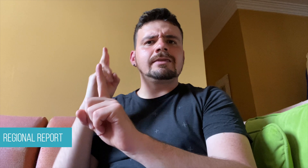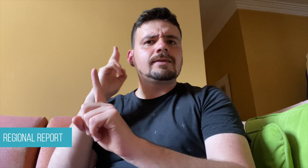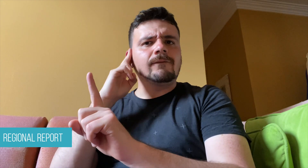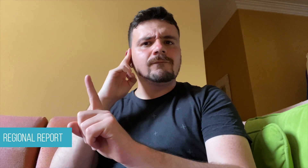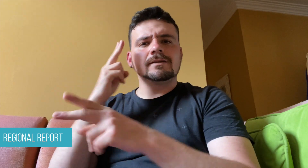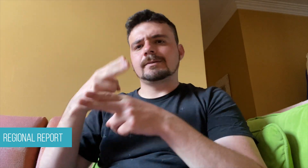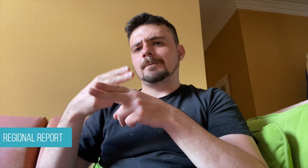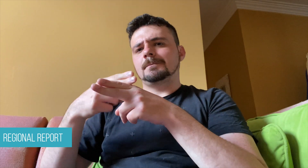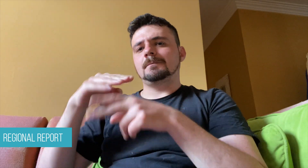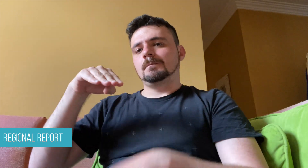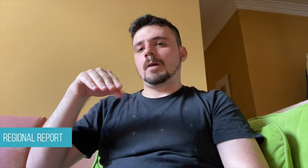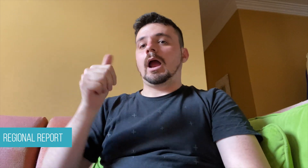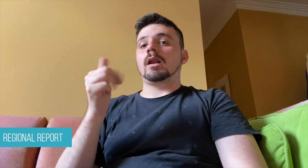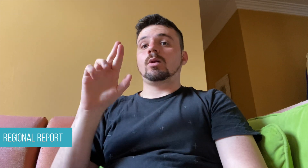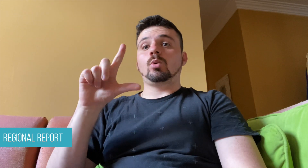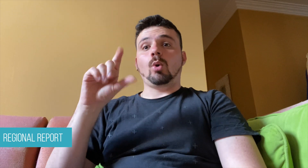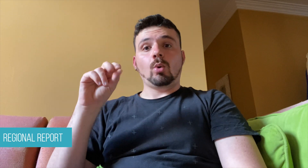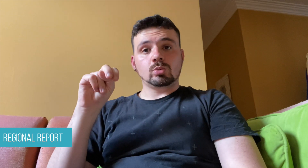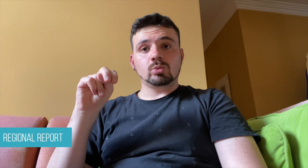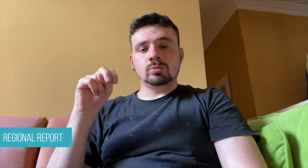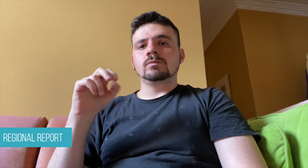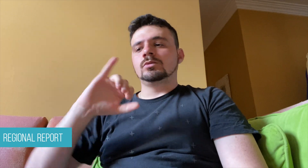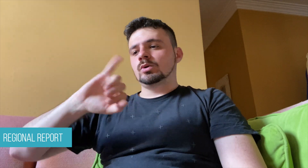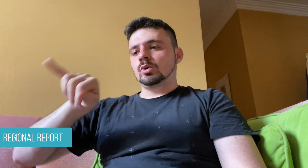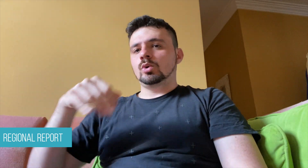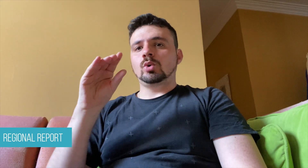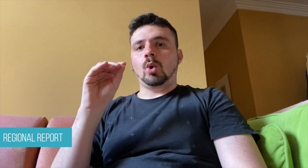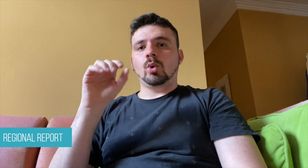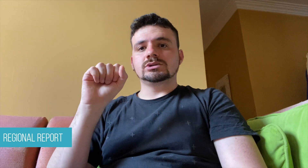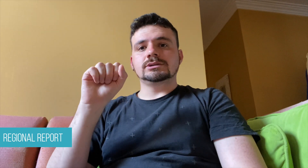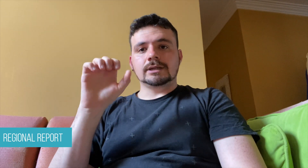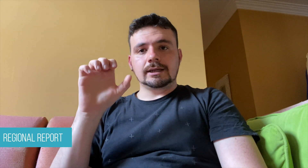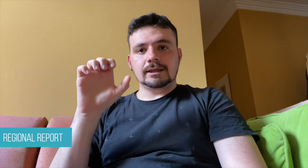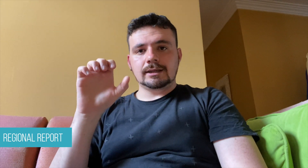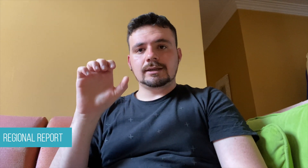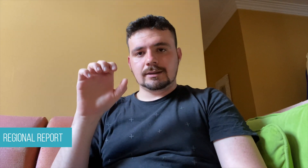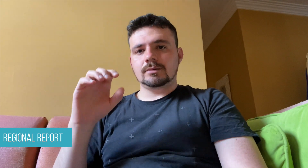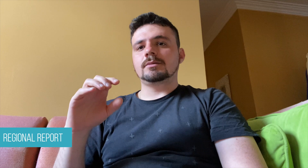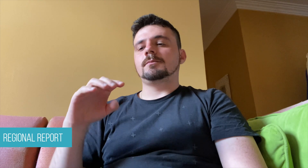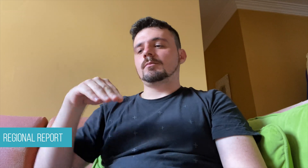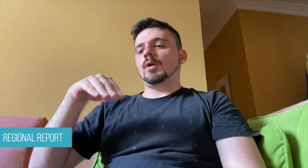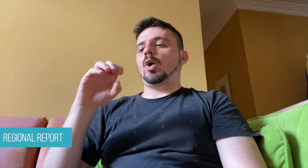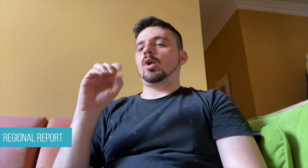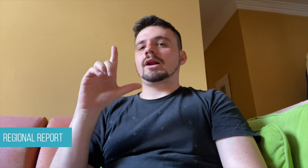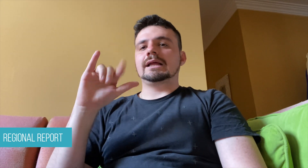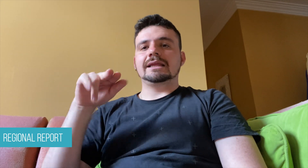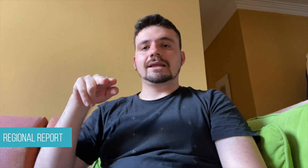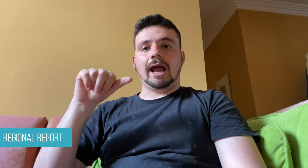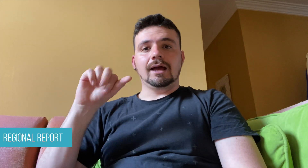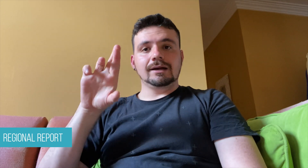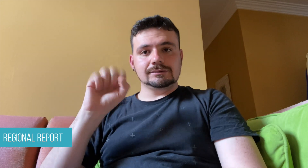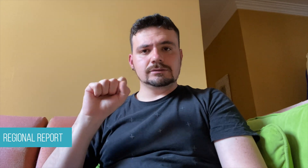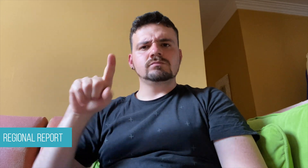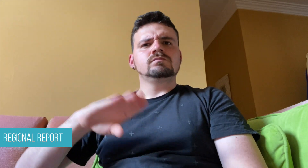a Deaf man named Marlon José Molinares, aged 25.